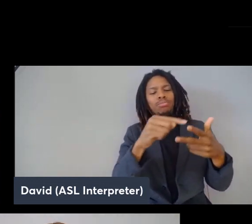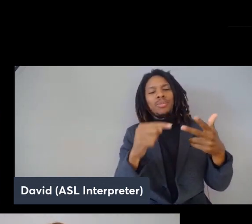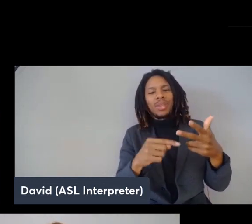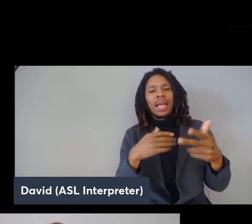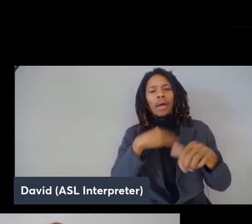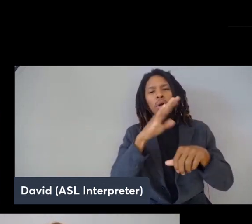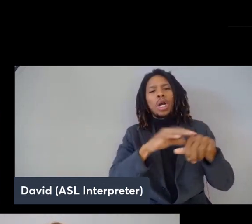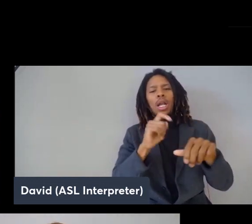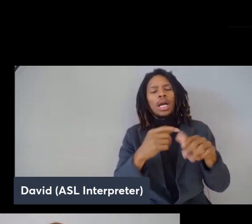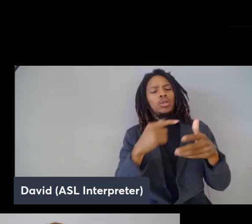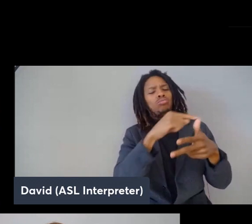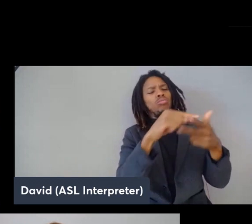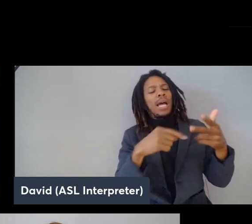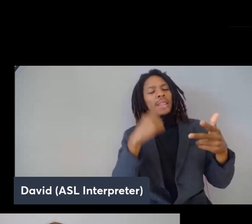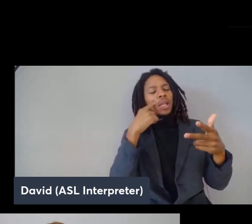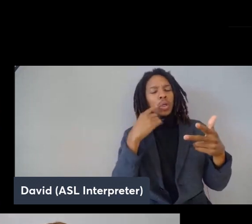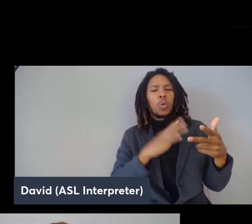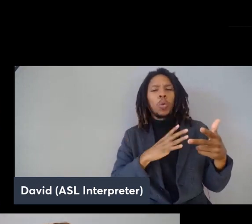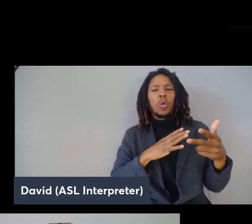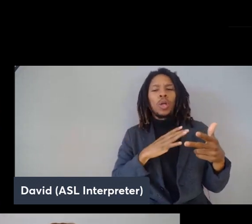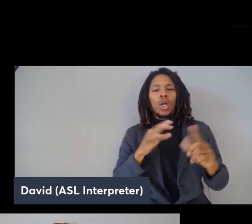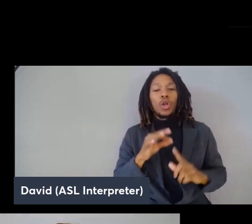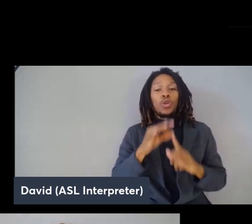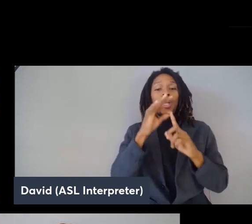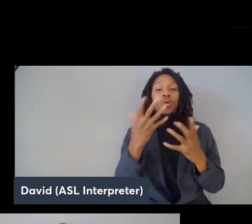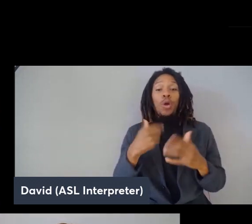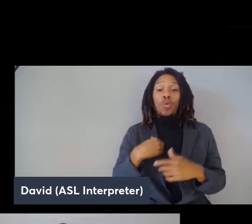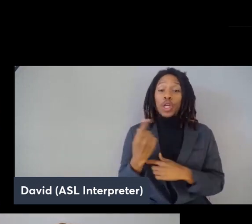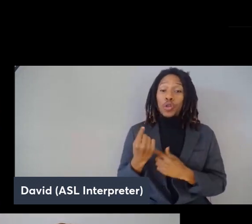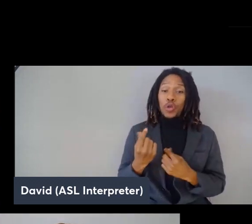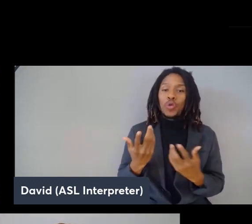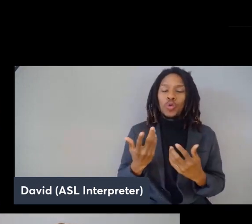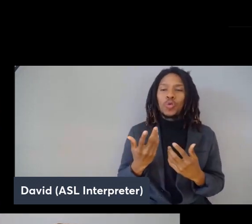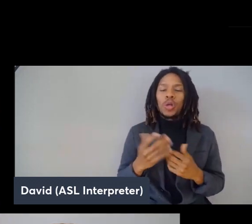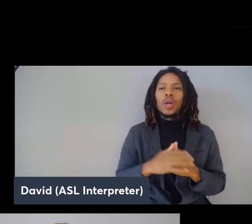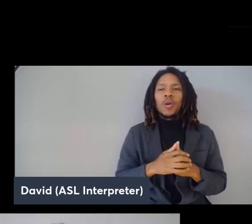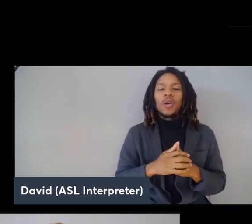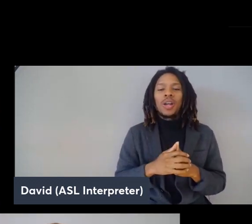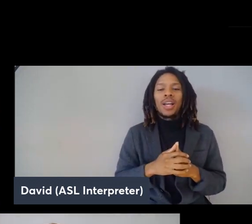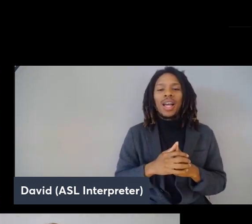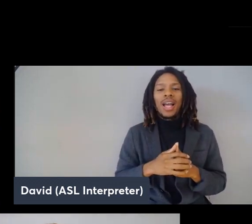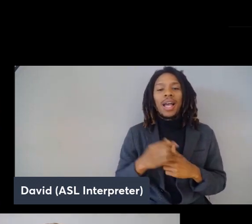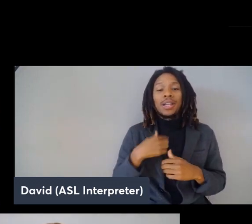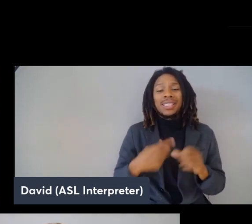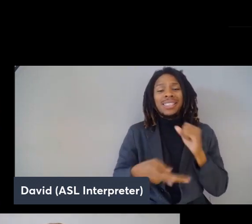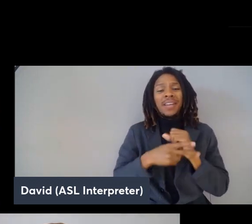that I think are unique in what we do, and will just save you a lot of time and effort